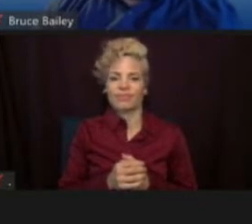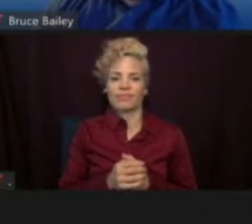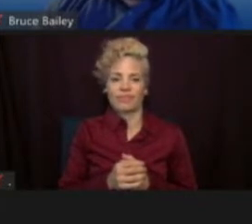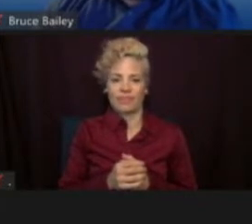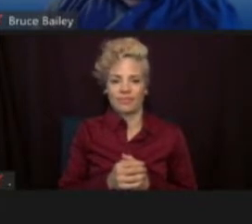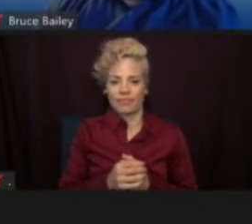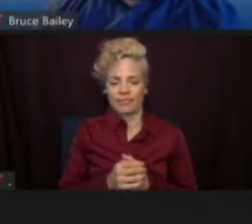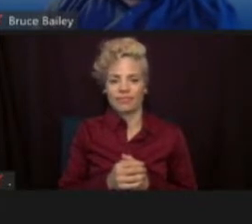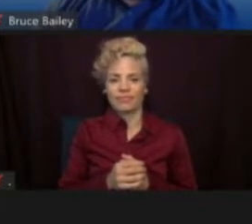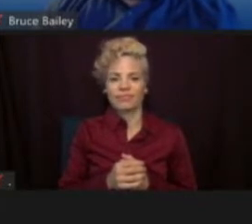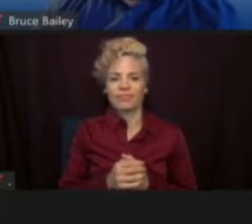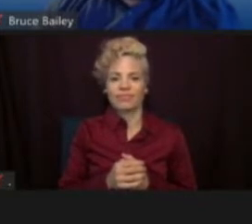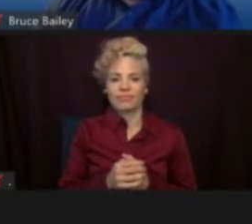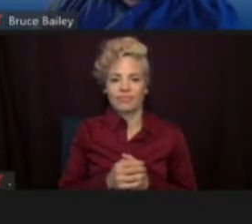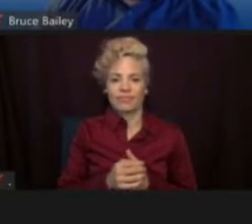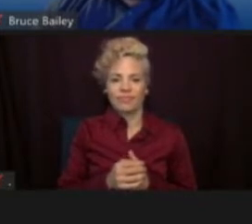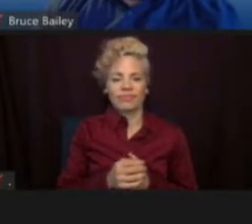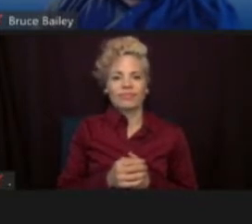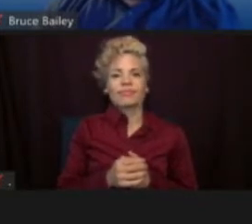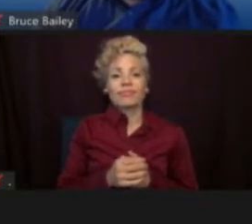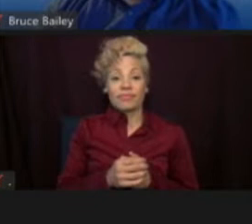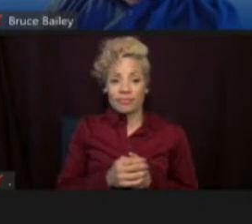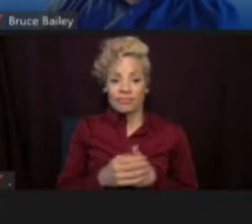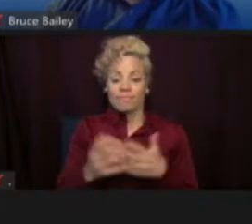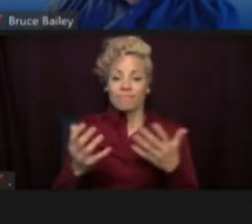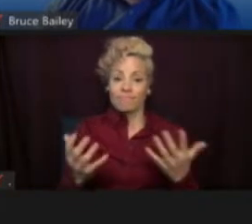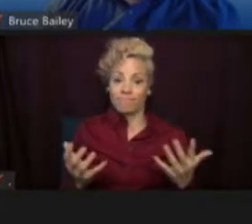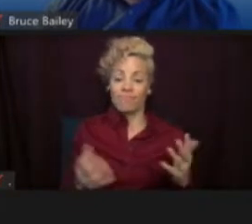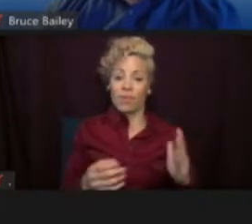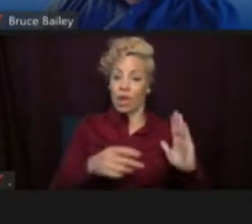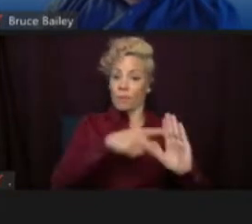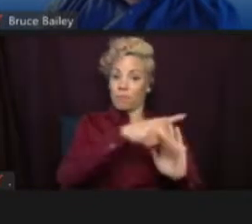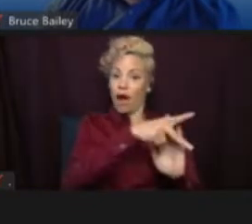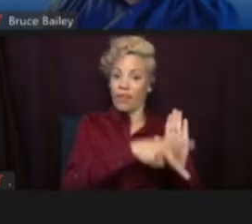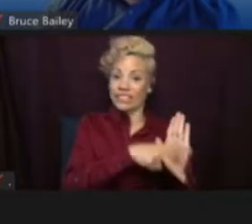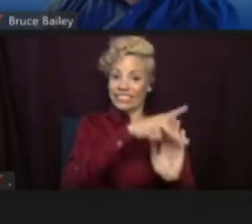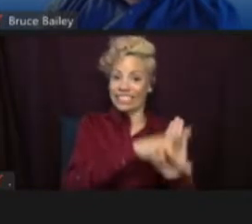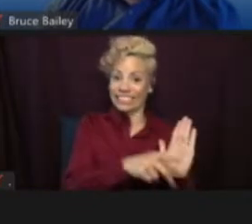The issue of policies, equipment and also attitudes